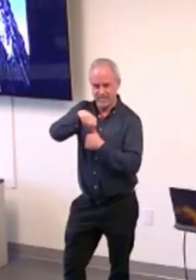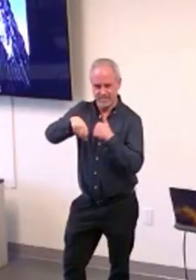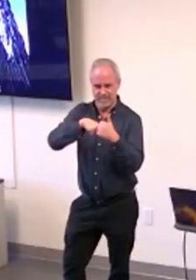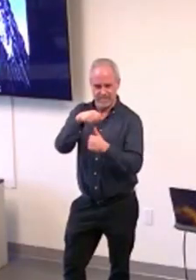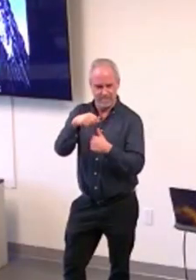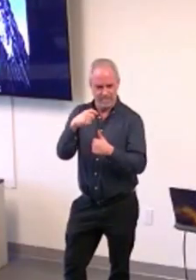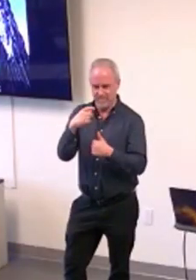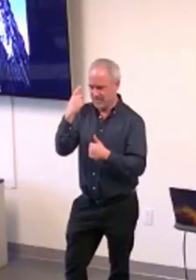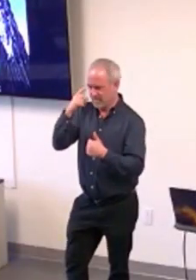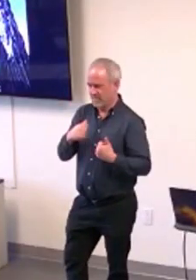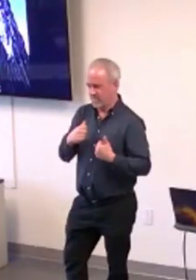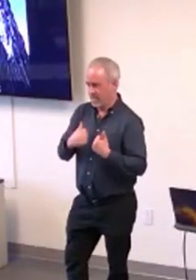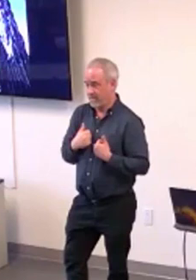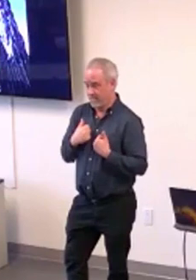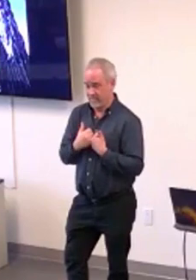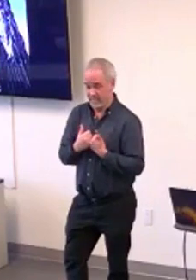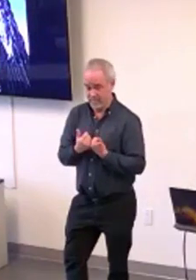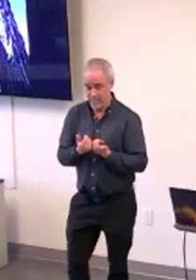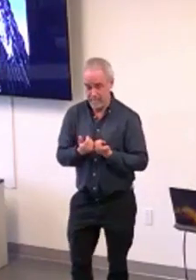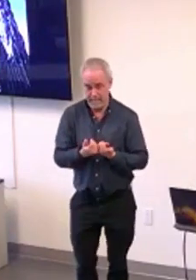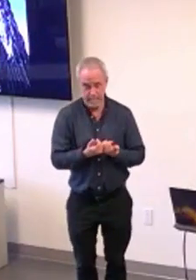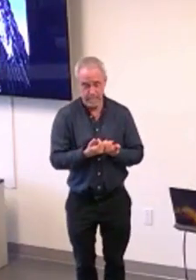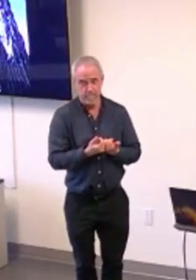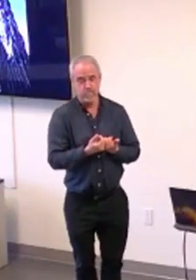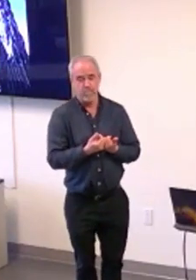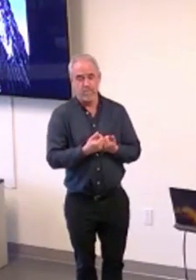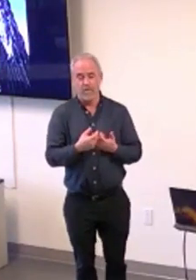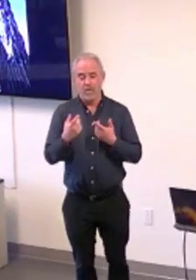And that is how I explain racism and ableism.